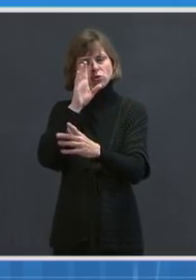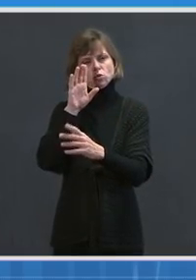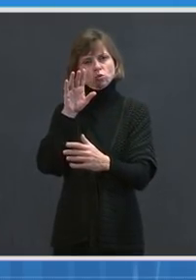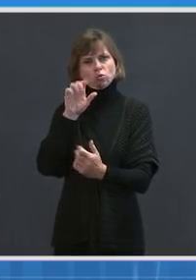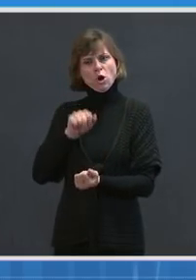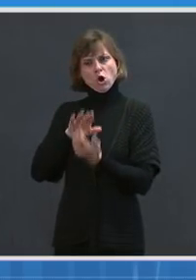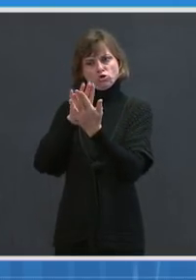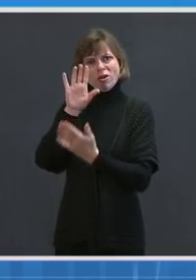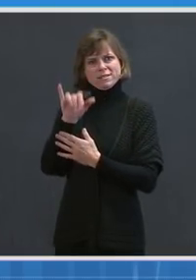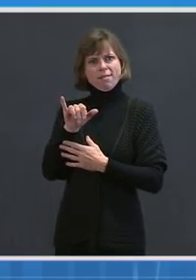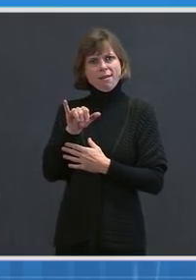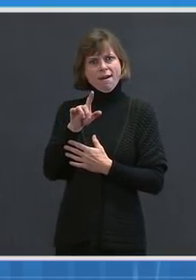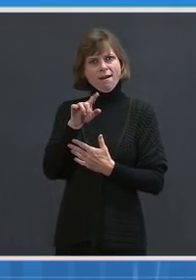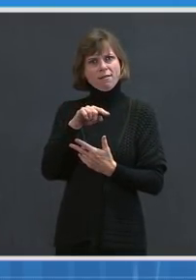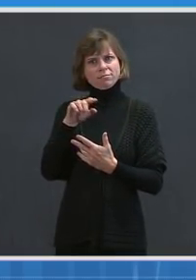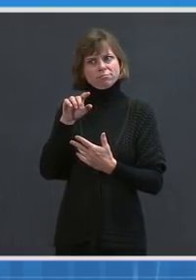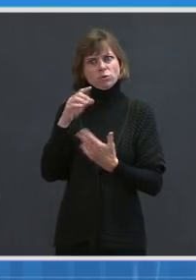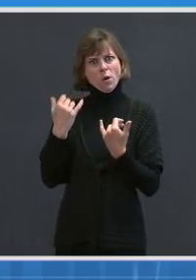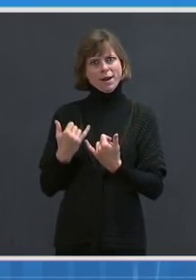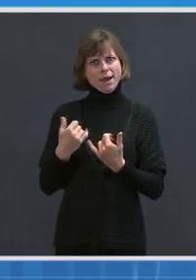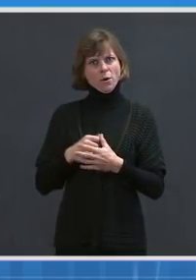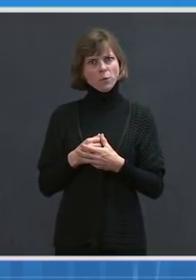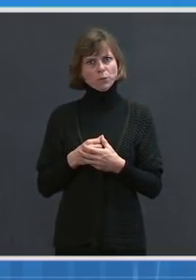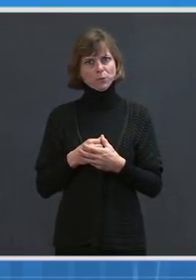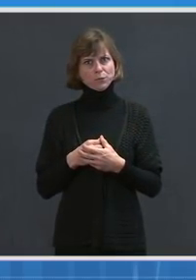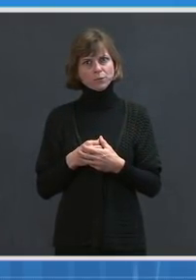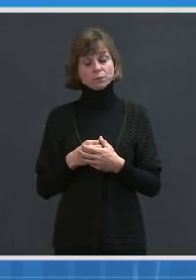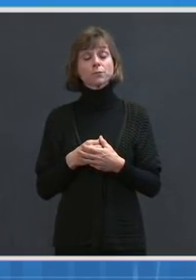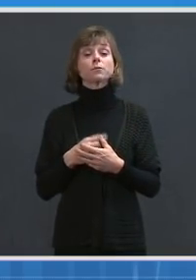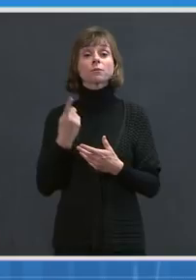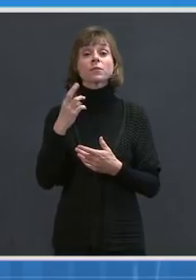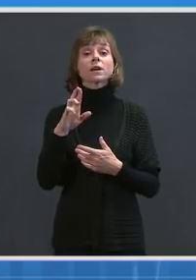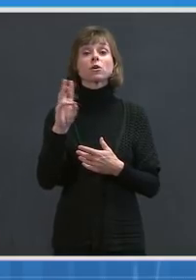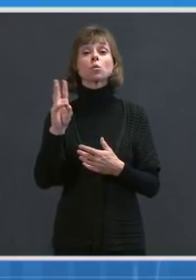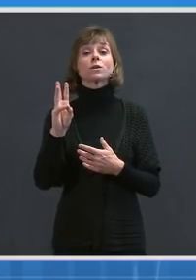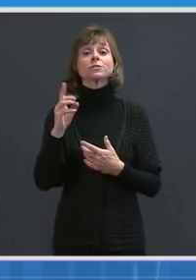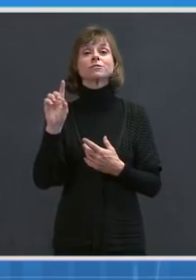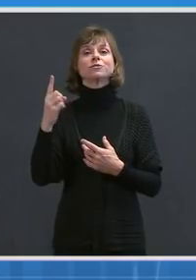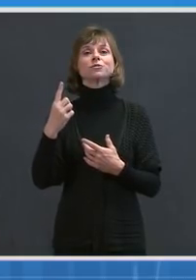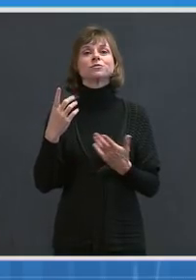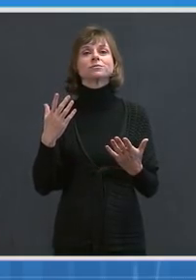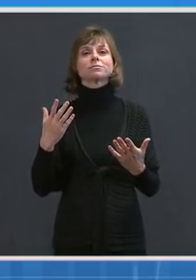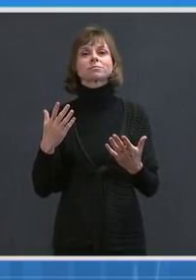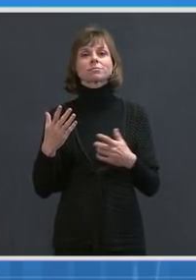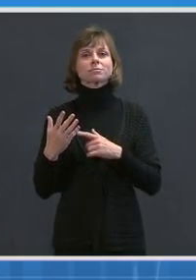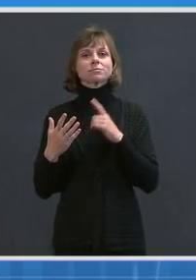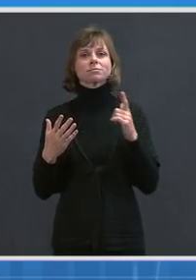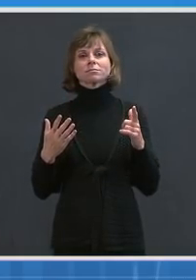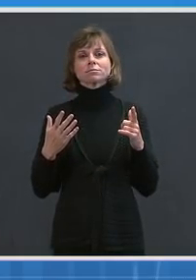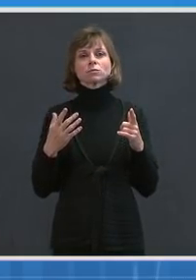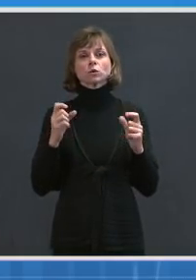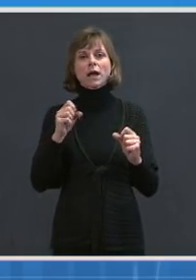Mr. Slavitt: Okay. Dr. Walensky, do you want to take the first? And welcome to obviously talk about the second, if you'd like, as well.